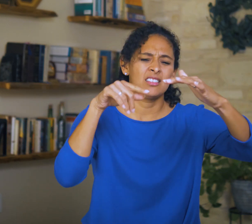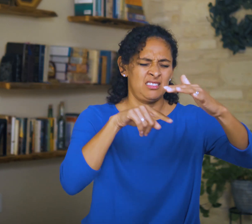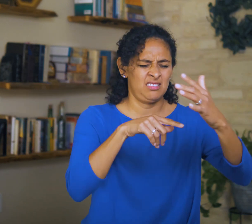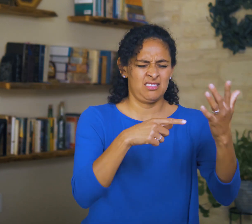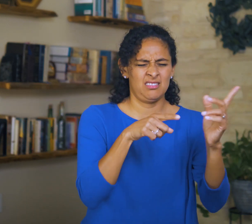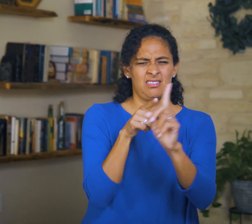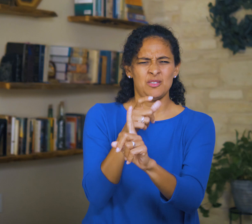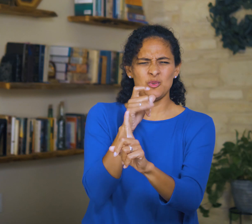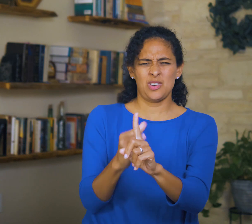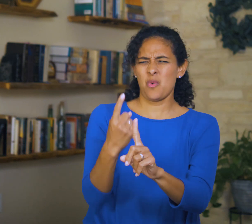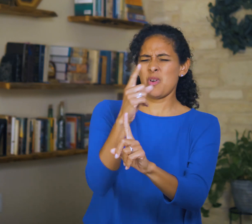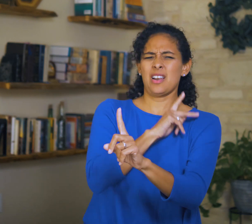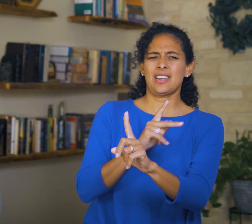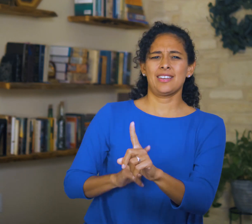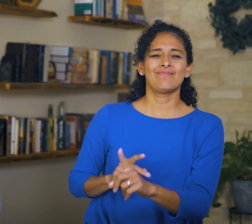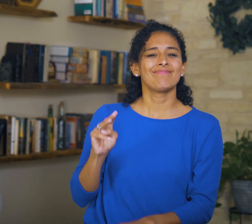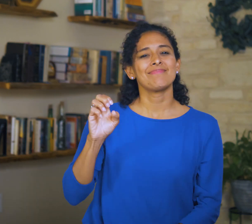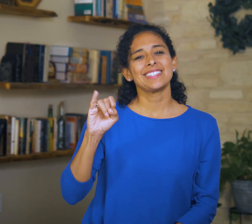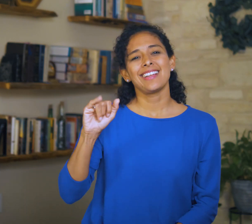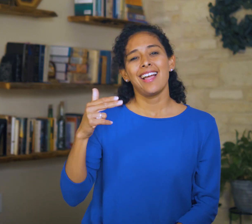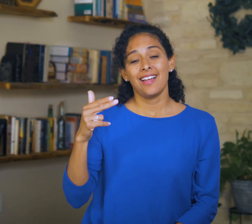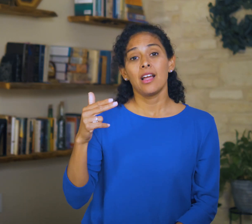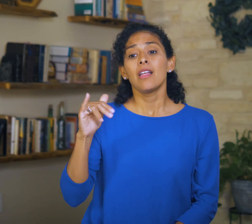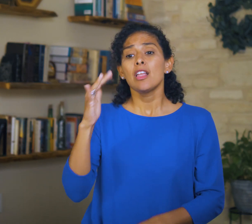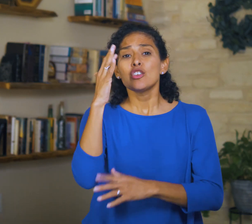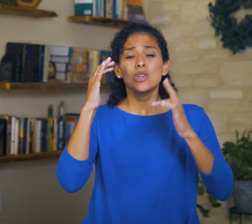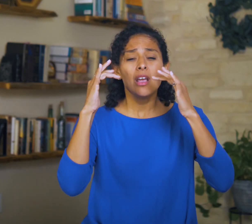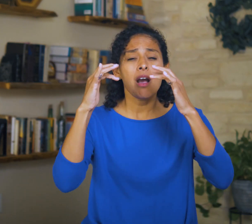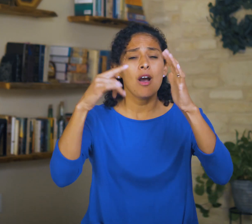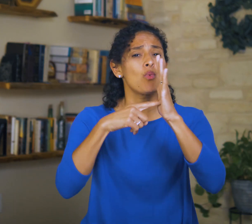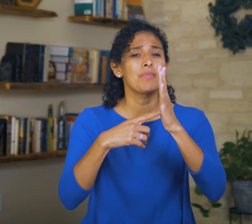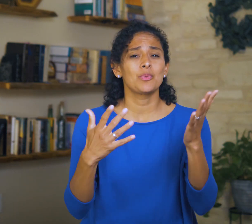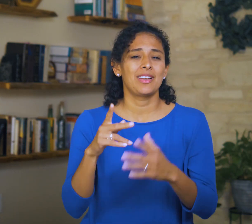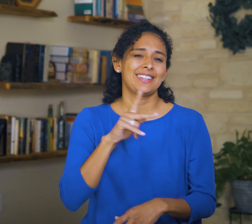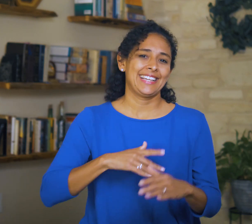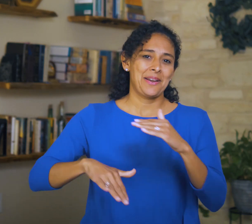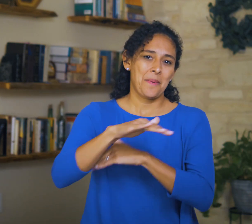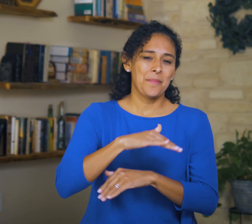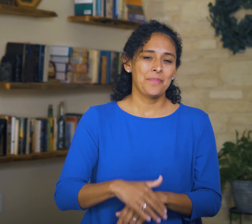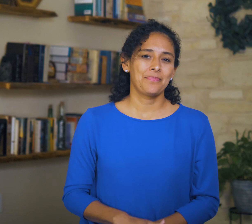This points to the Messiah and His coming Kingdom!